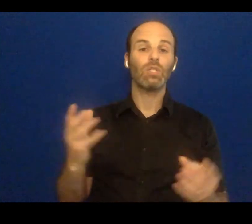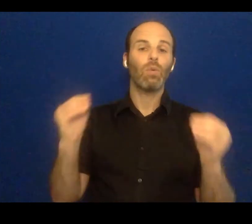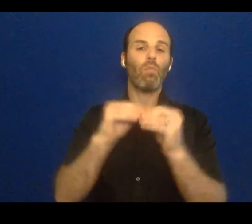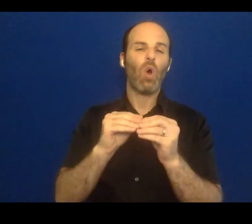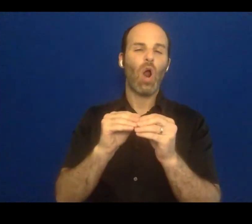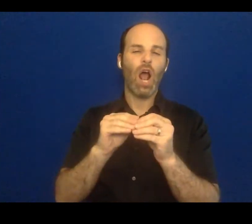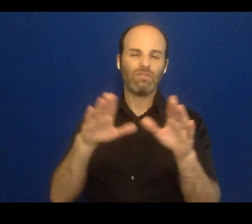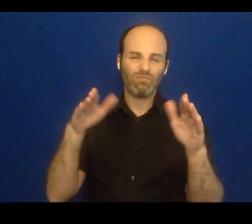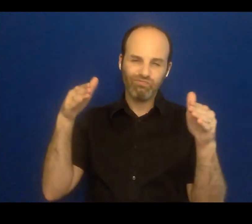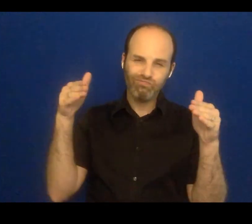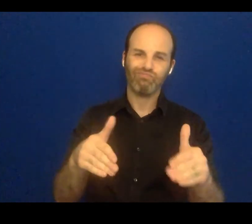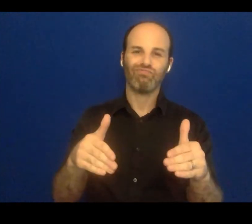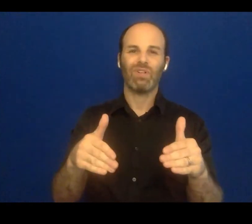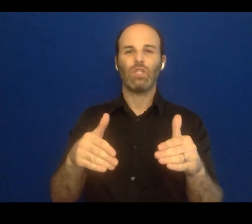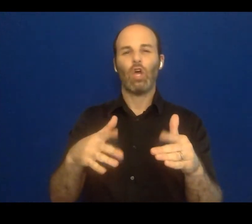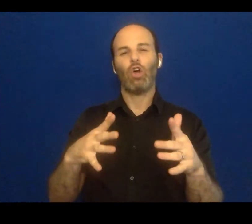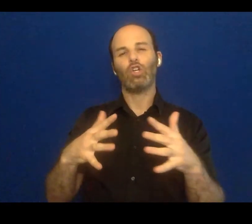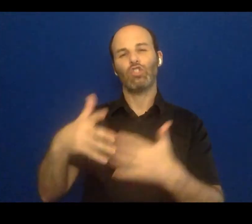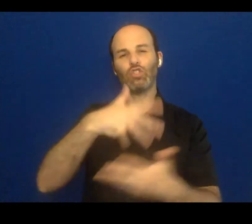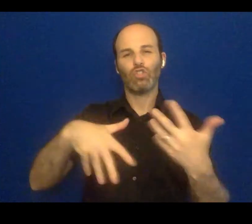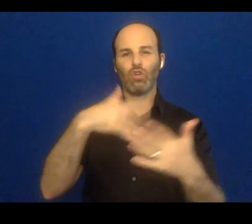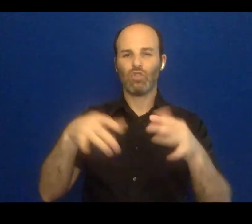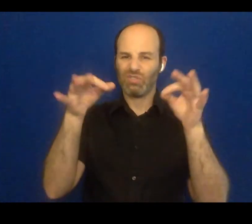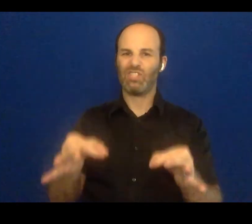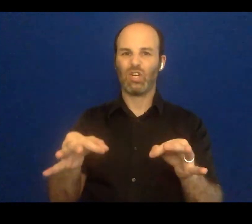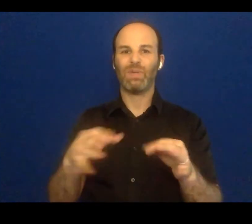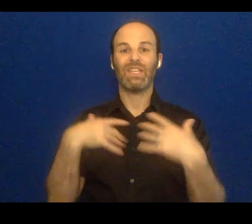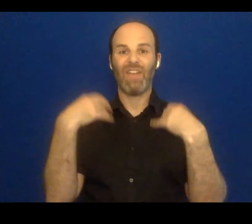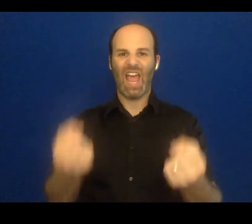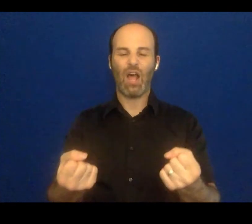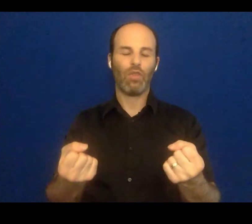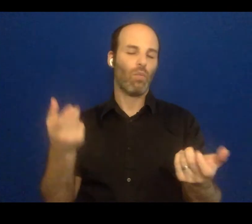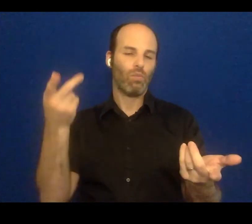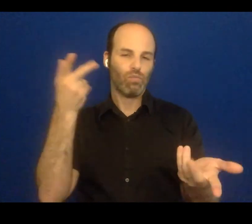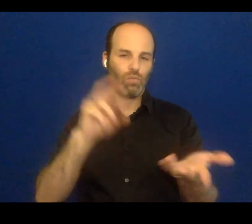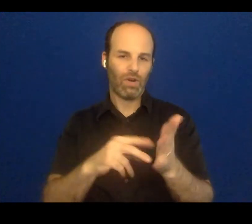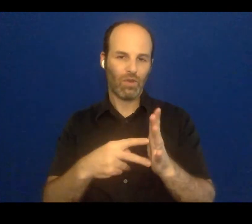TO LOOK AT THINGS LIKE SOCIAL DETERMINANTS OF HEALTH AND